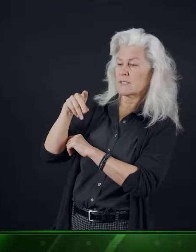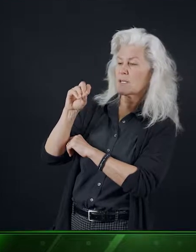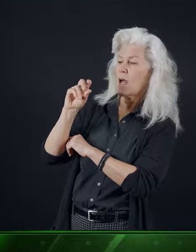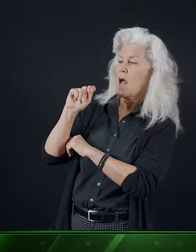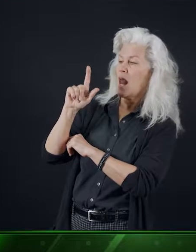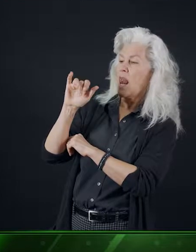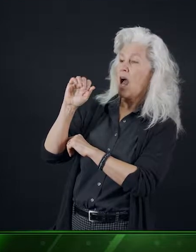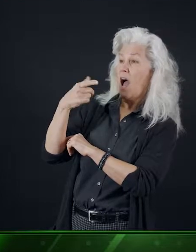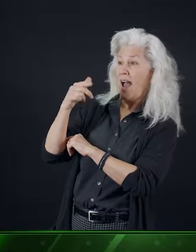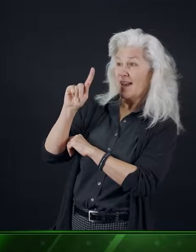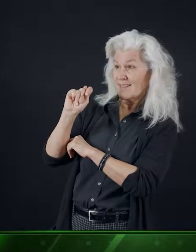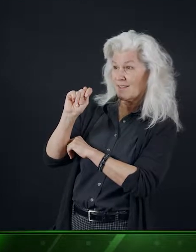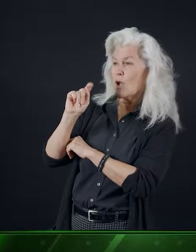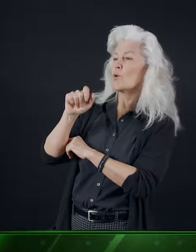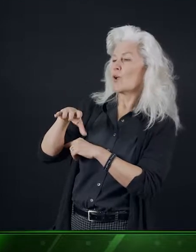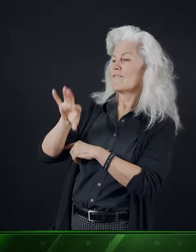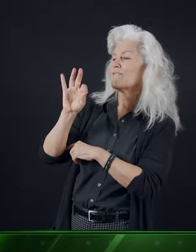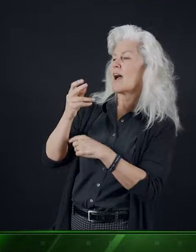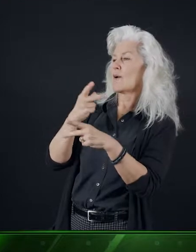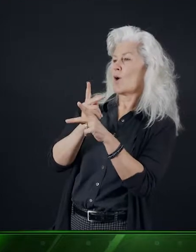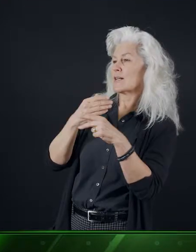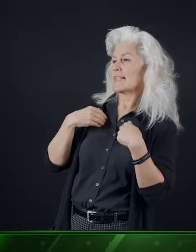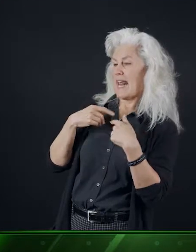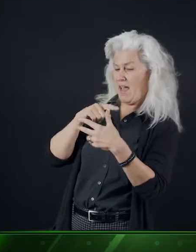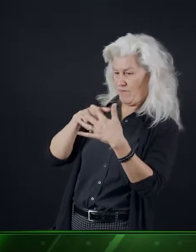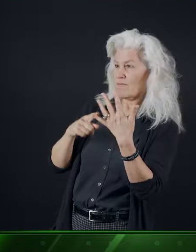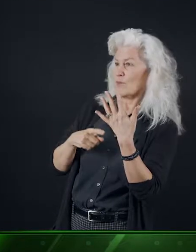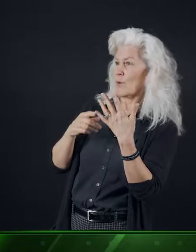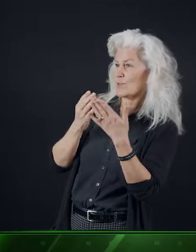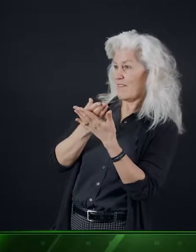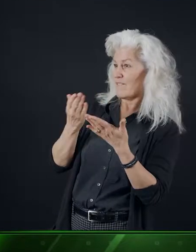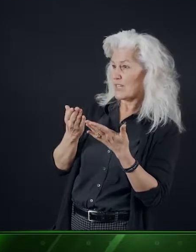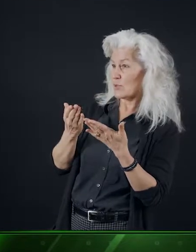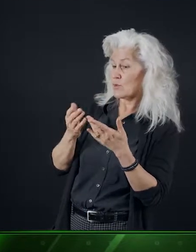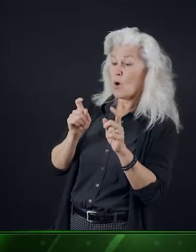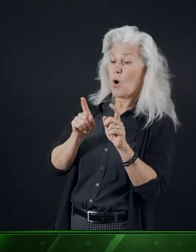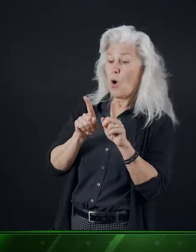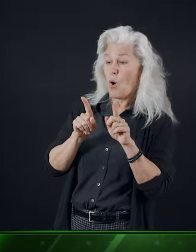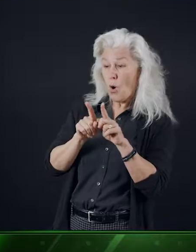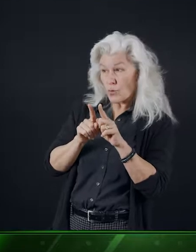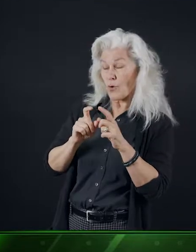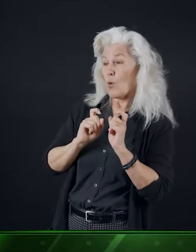We also give folks the ability to investigate titles by feature categories, such as audio or visual features.